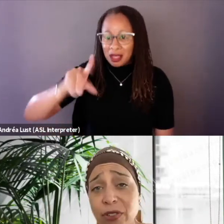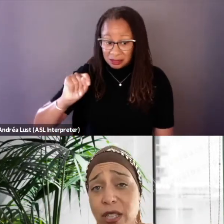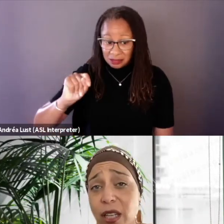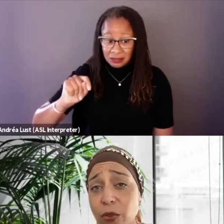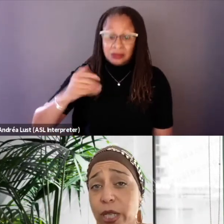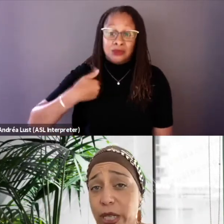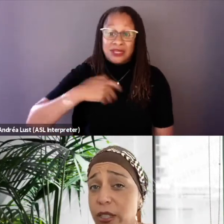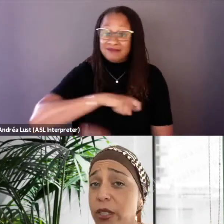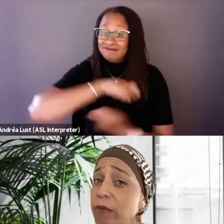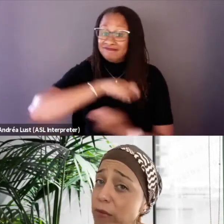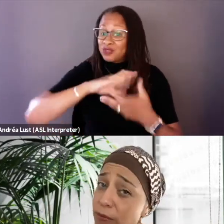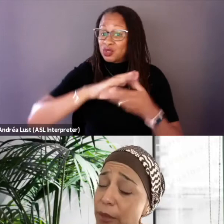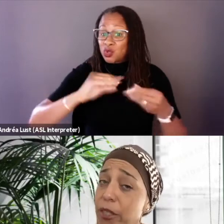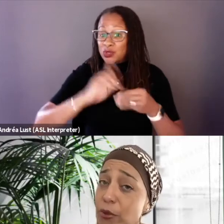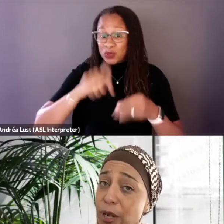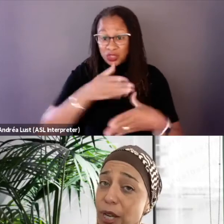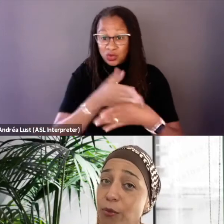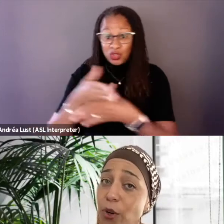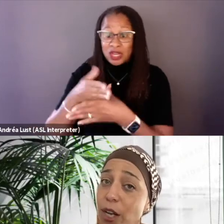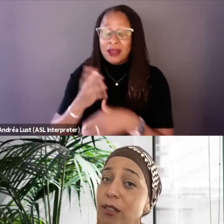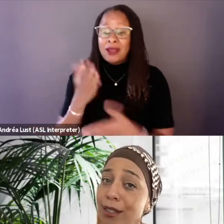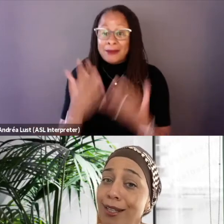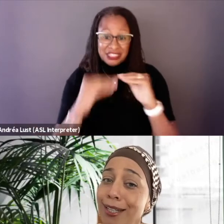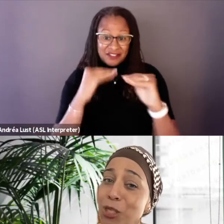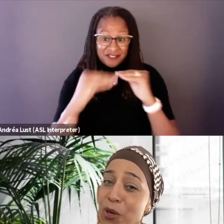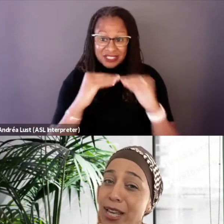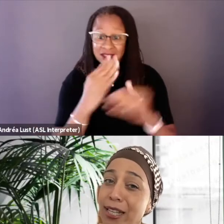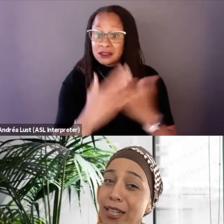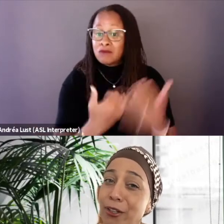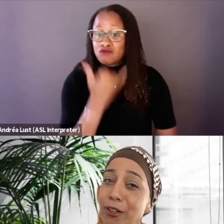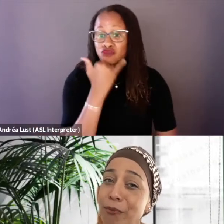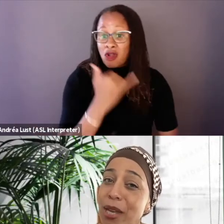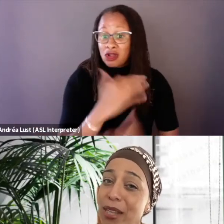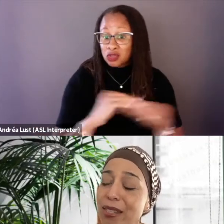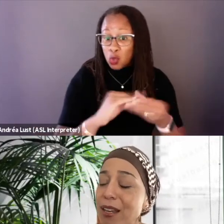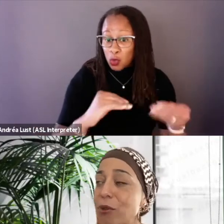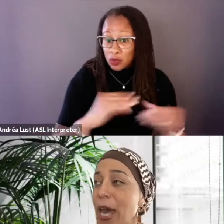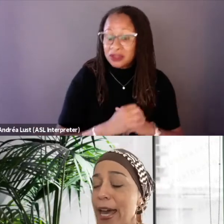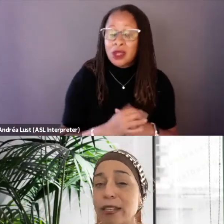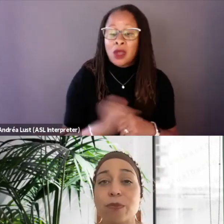and we need to maybe correct some wrong storytelling or myths of the past